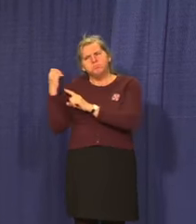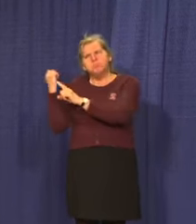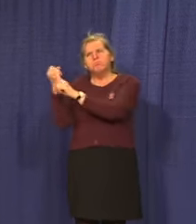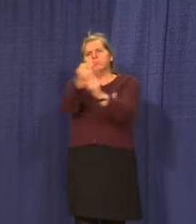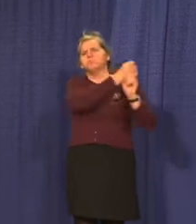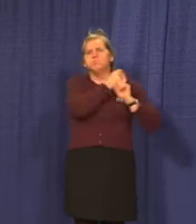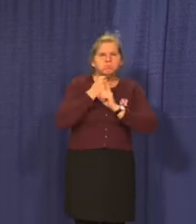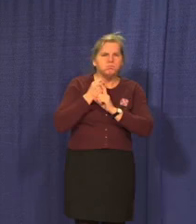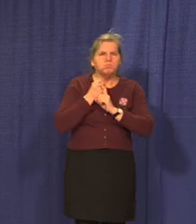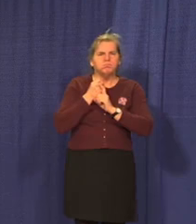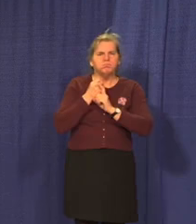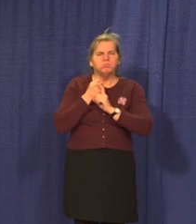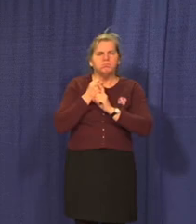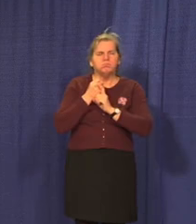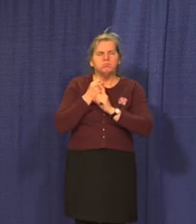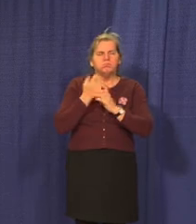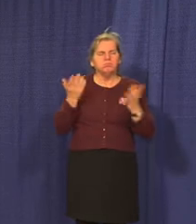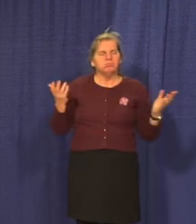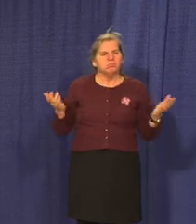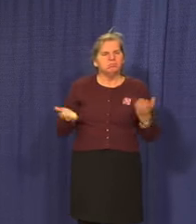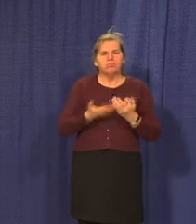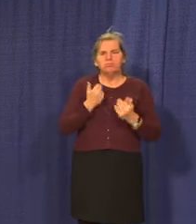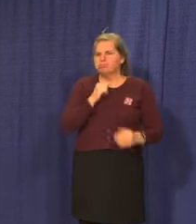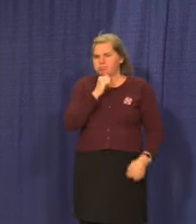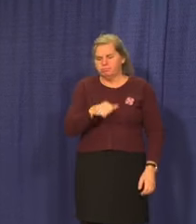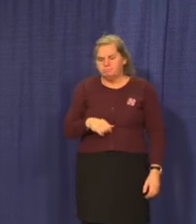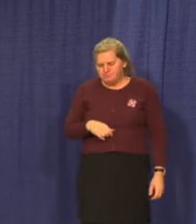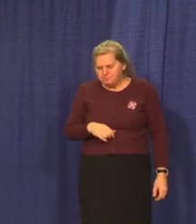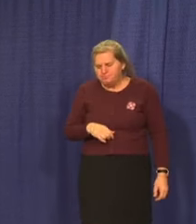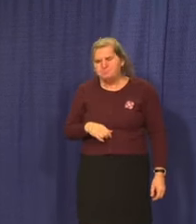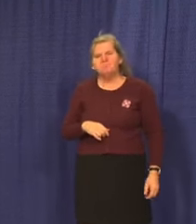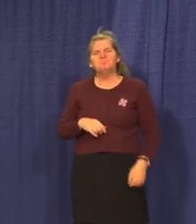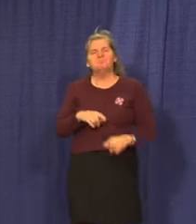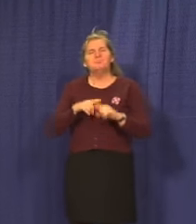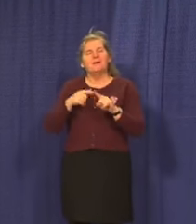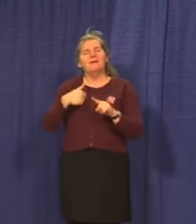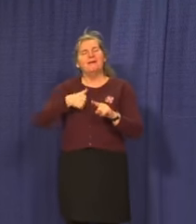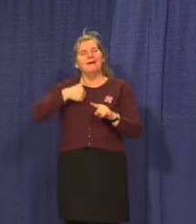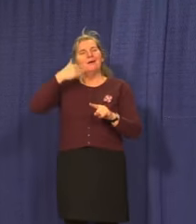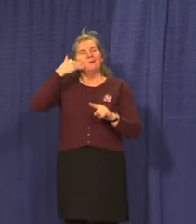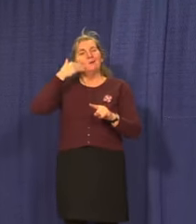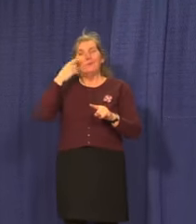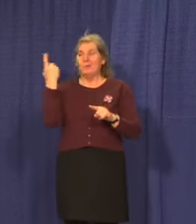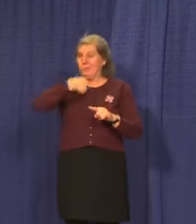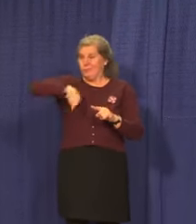ONE OF US AND I KNOW THAT IT IS NOT EASY RIGHT NOW, BUT AGAIN I KNOW THAT TOGETHER, WE CAN